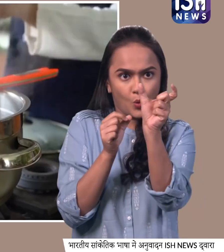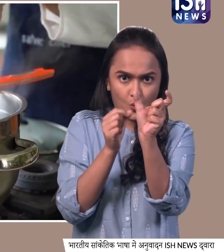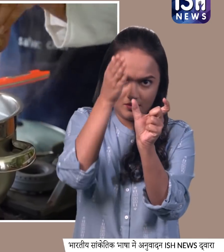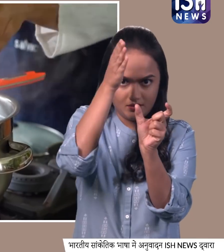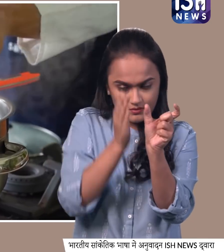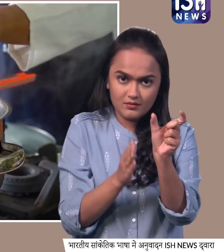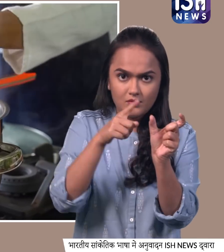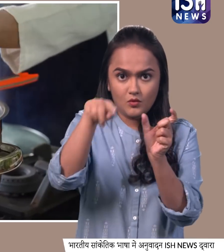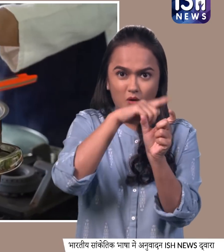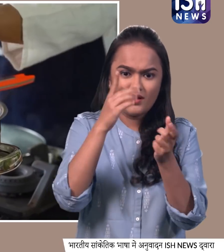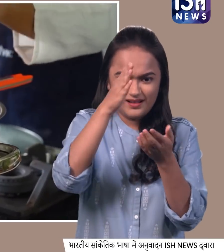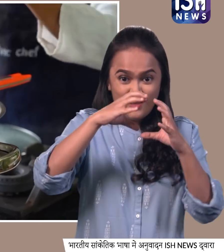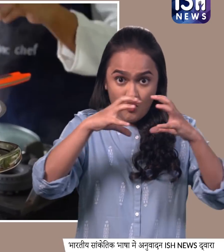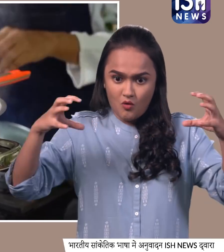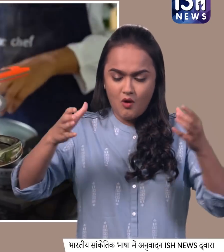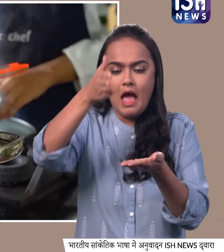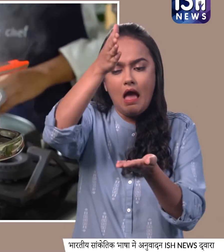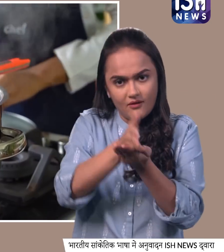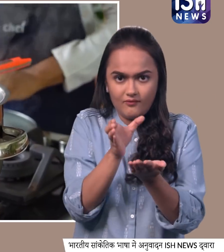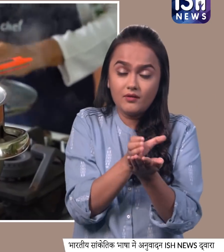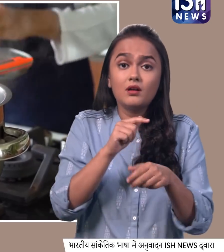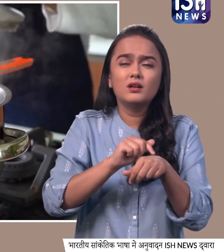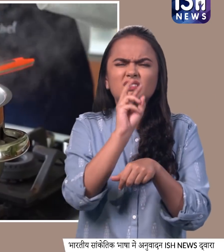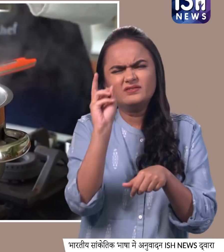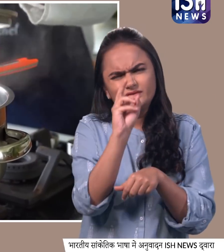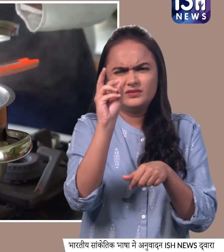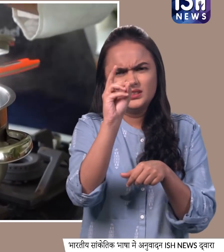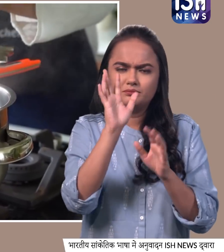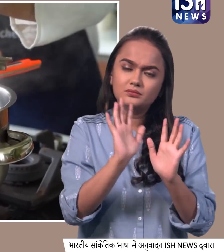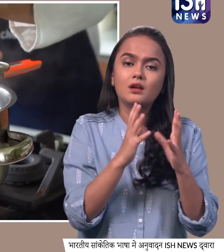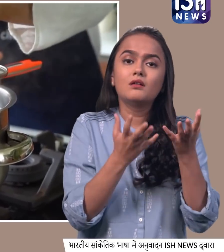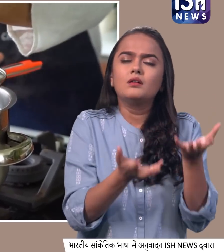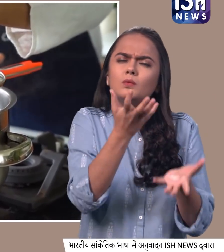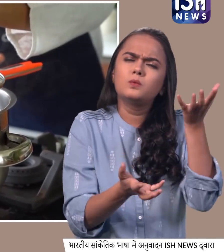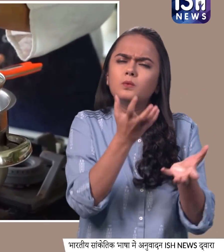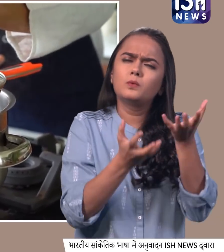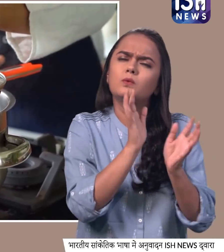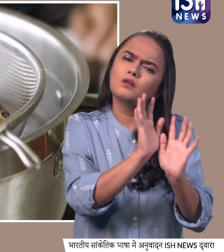which you can cut from the middle and steam for 20 mins till it softens